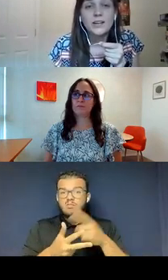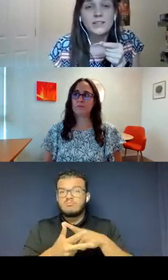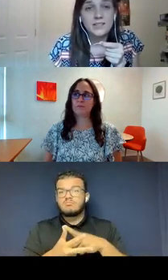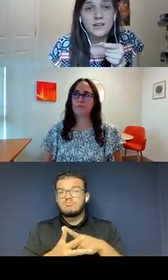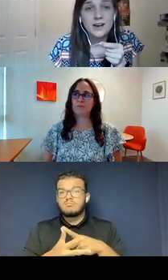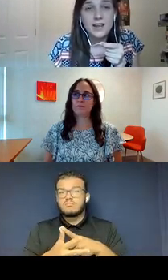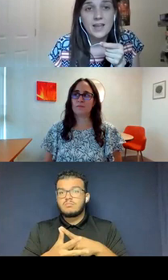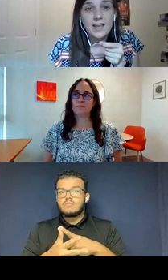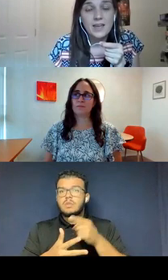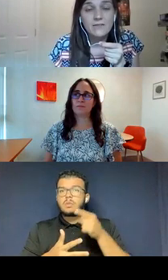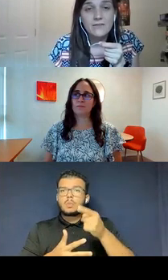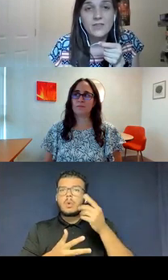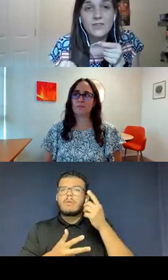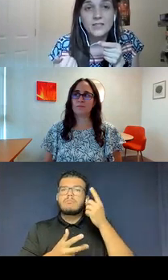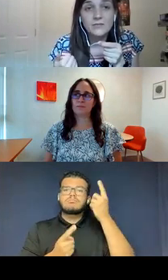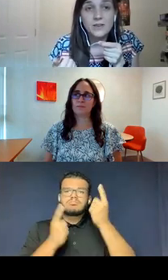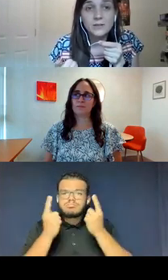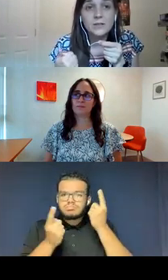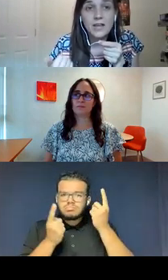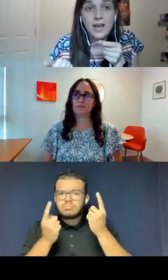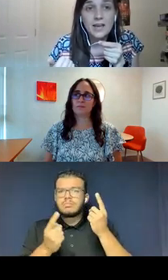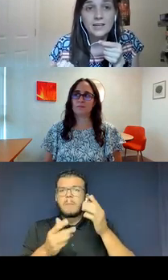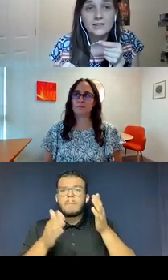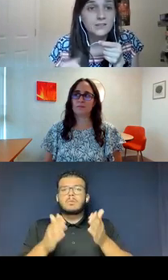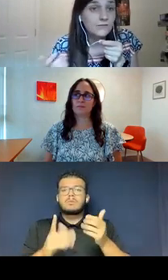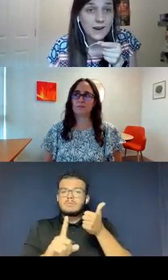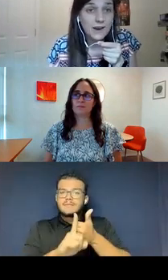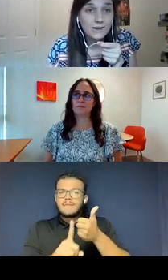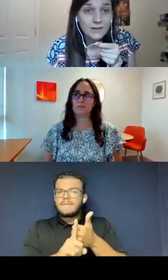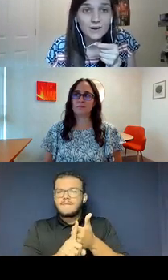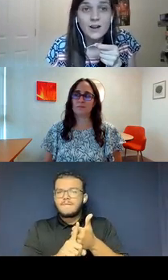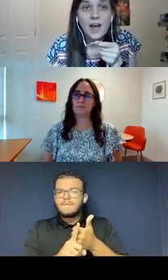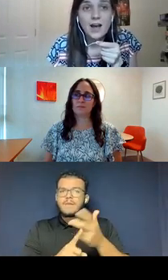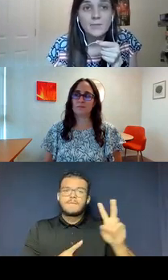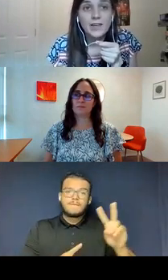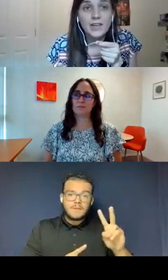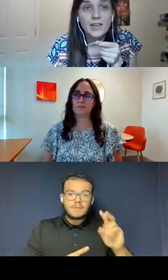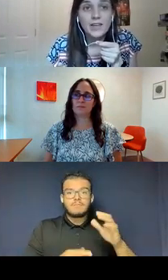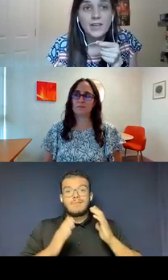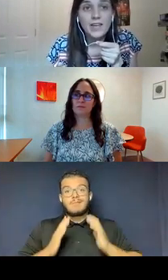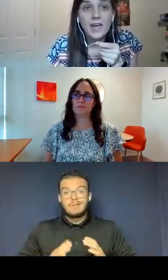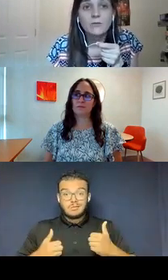considering if this victim/client/survivor